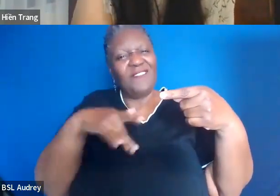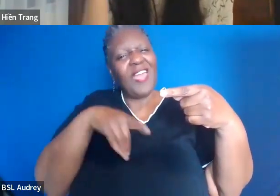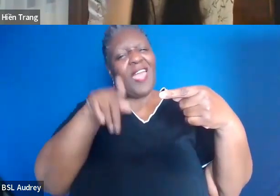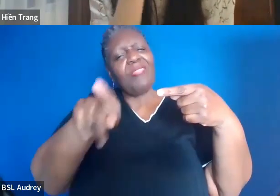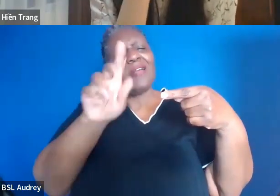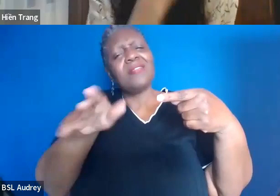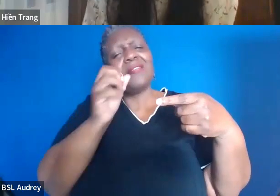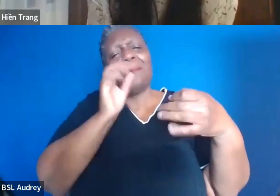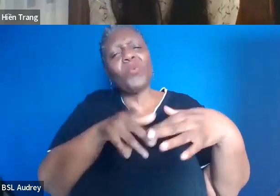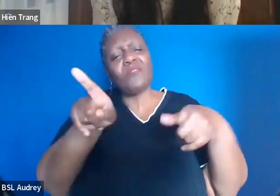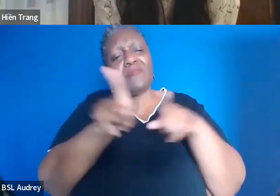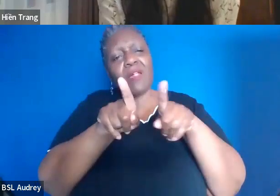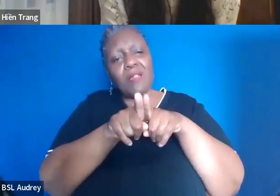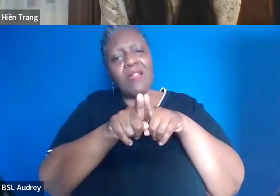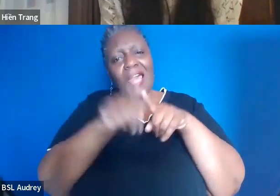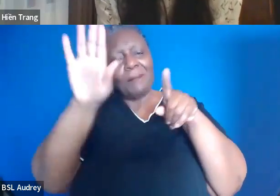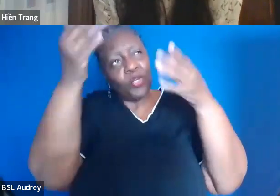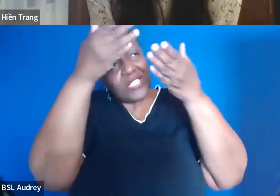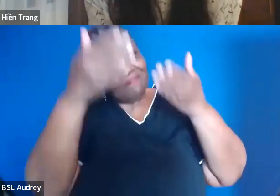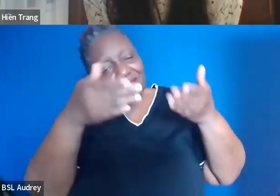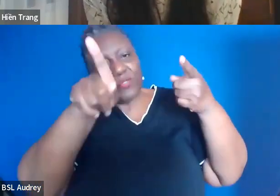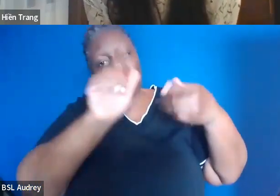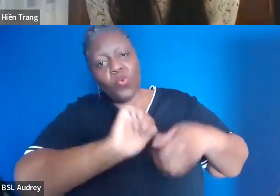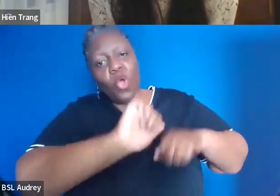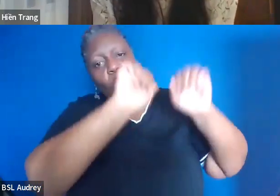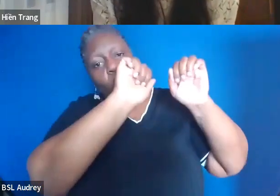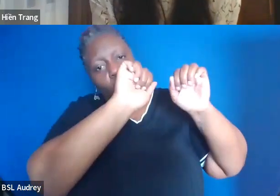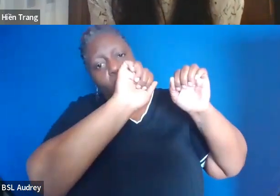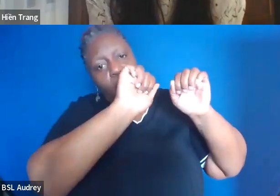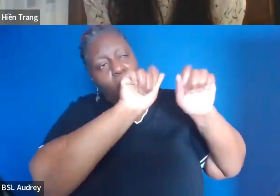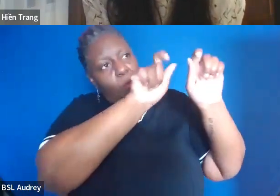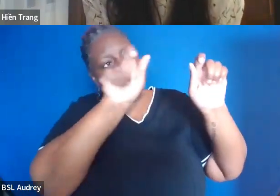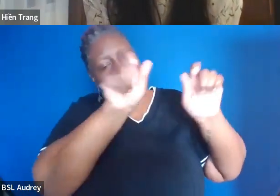technique that like pays homage to her heptameter so yeah sorry to interrupt just wanted to